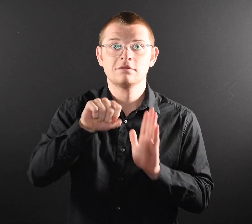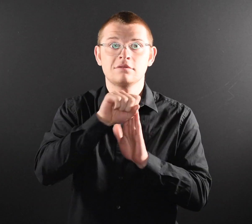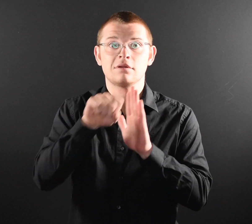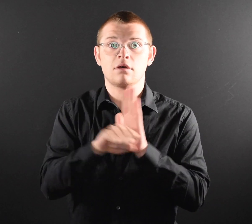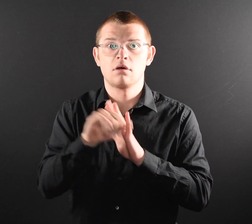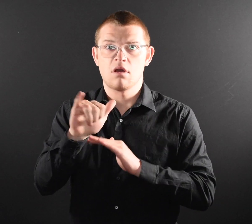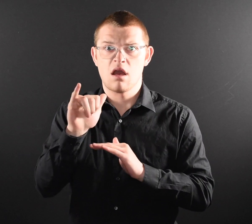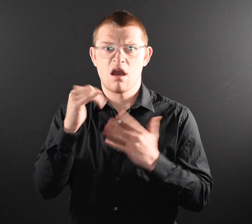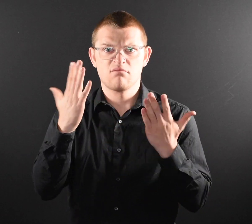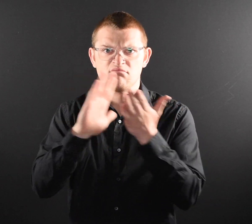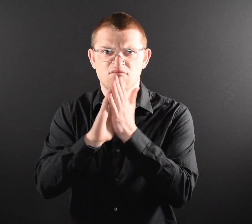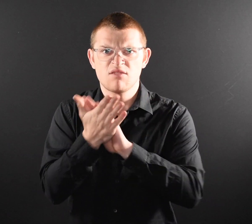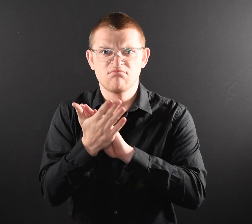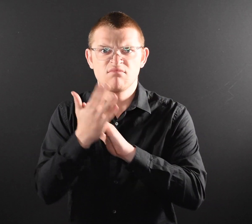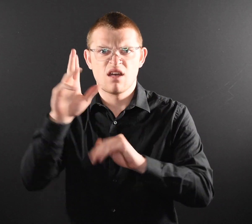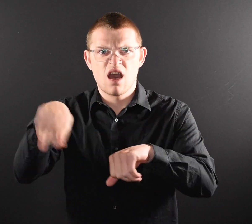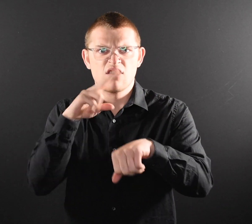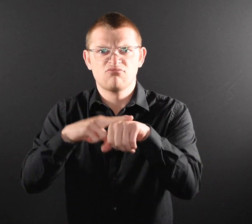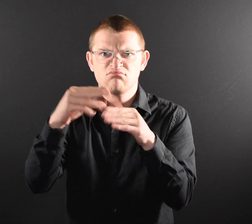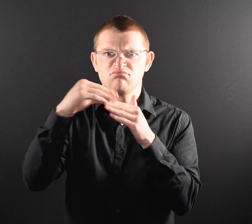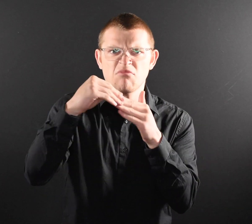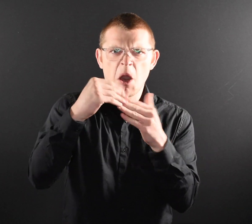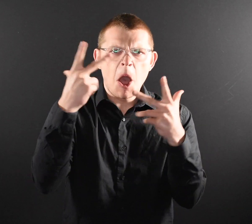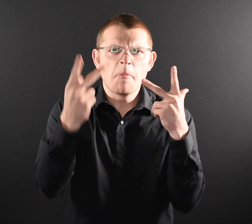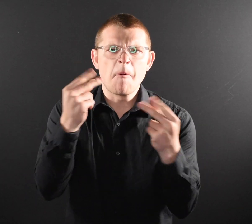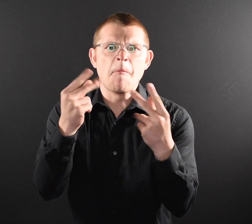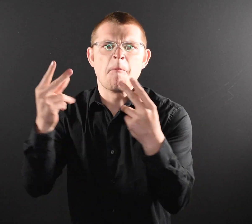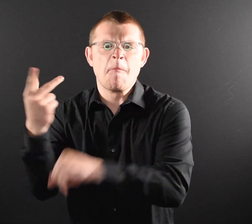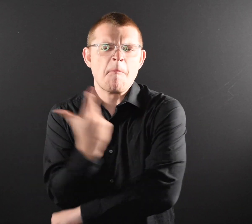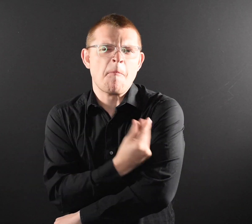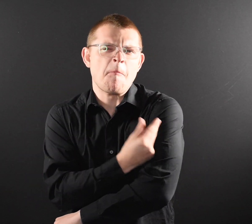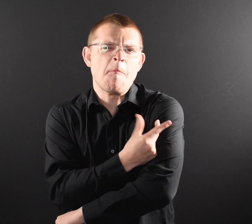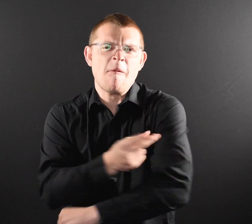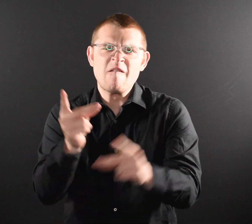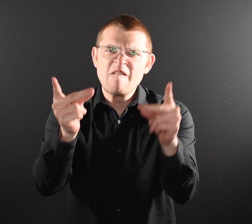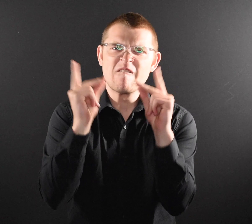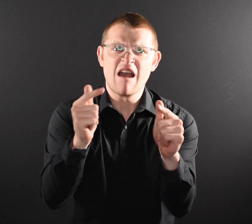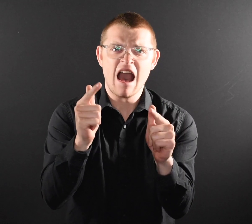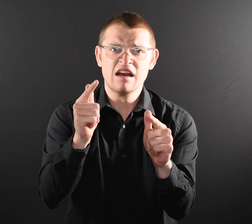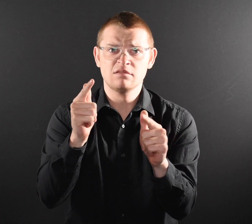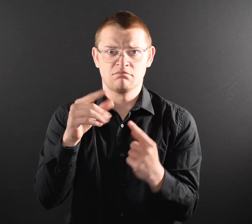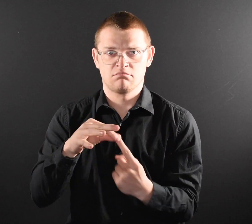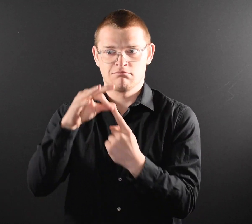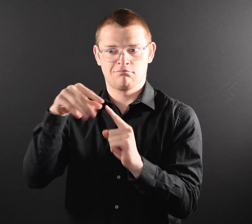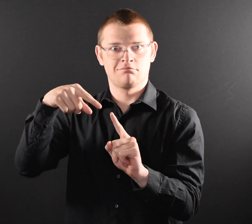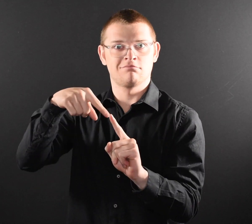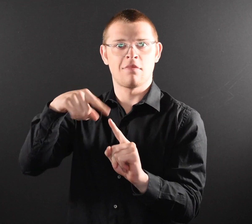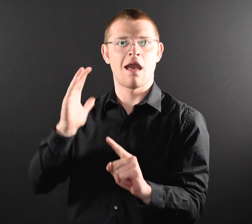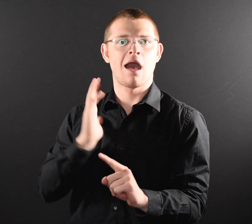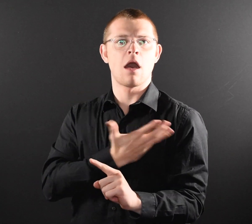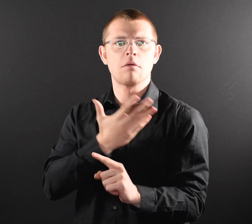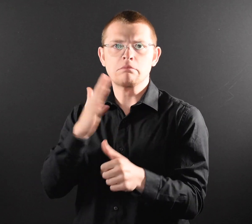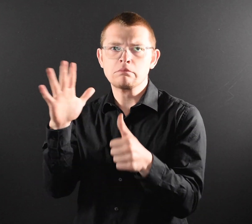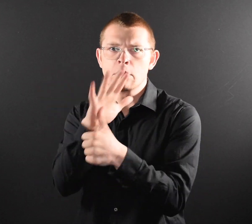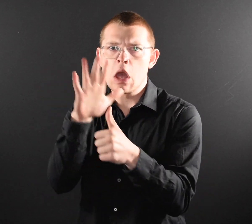leader in getting shots into arms quickly, especially for our priority populations.